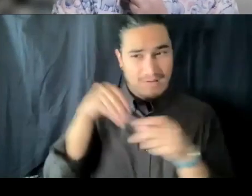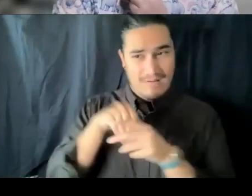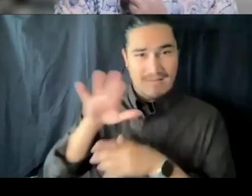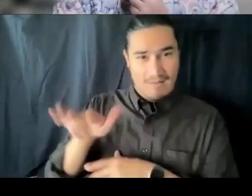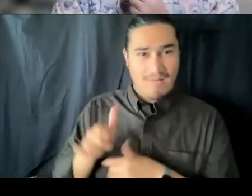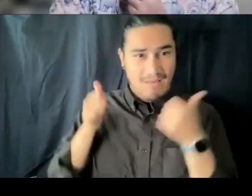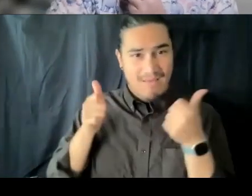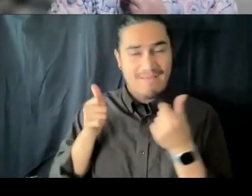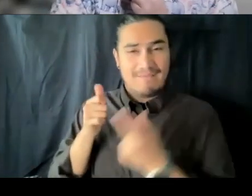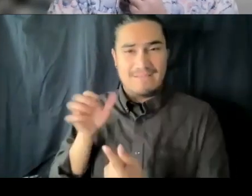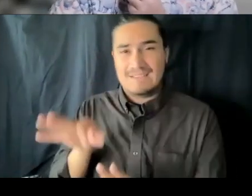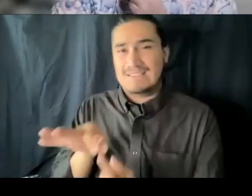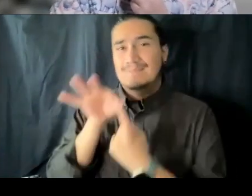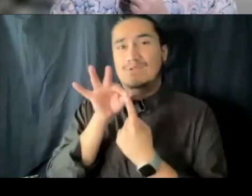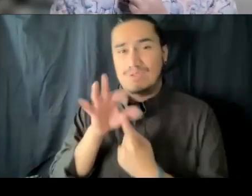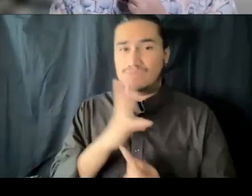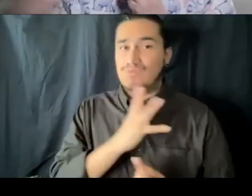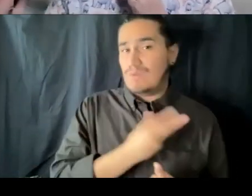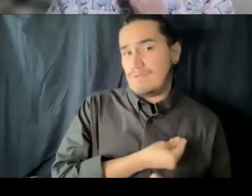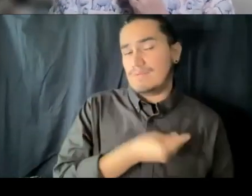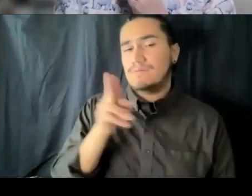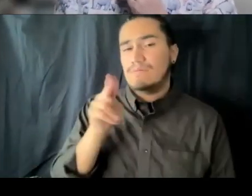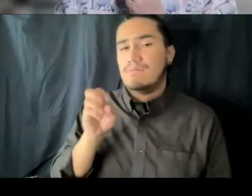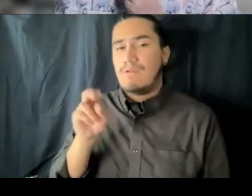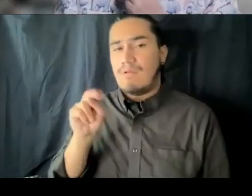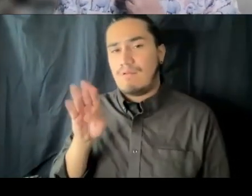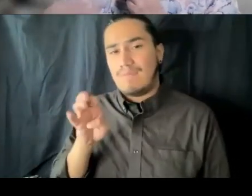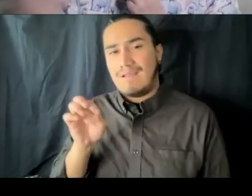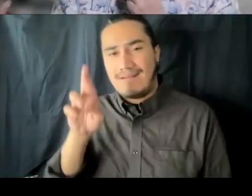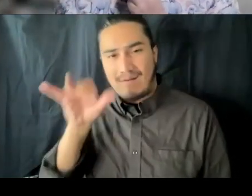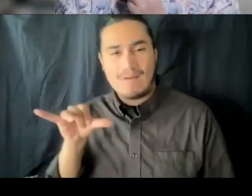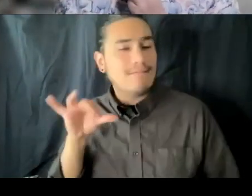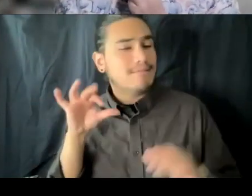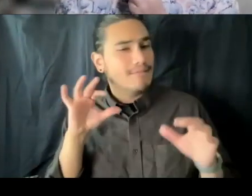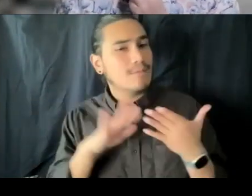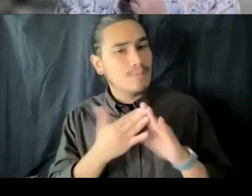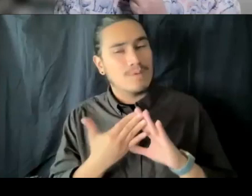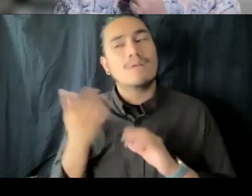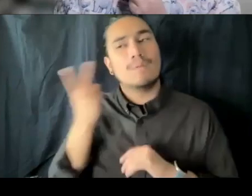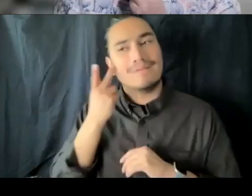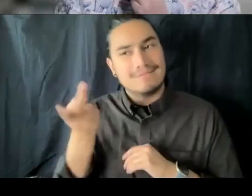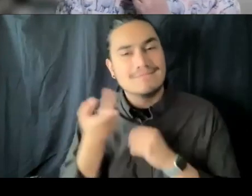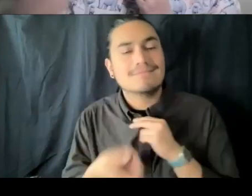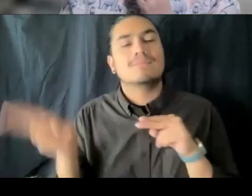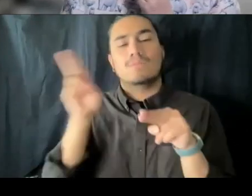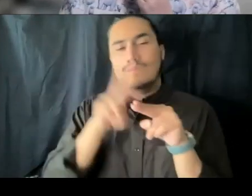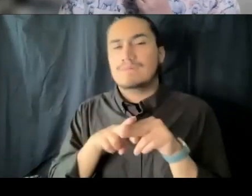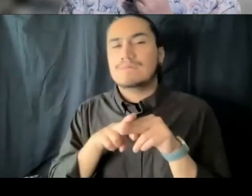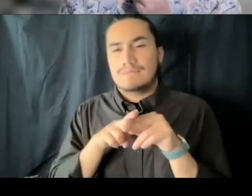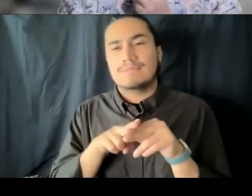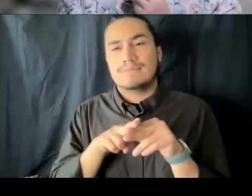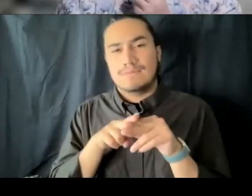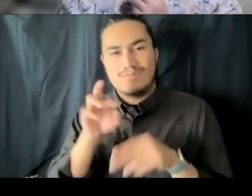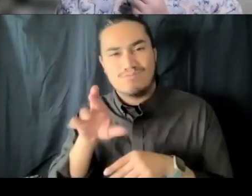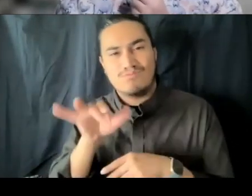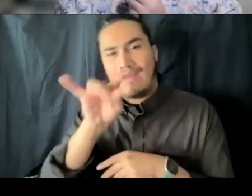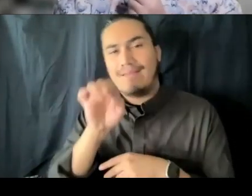especially in trans and nonbinary communities, have an increased likelihood of considering suicide.